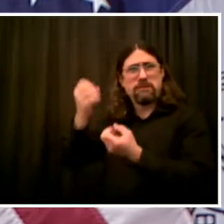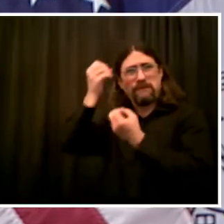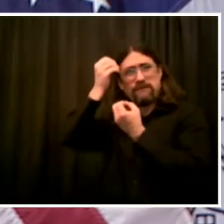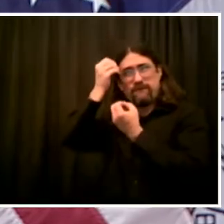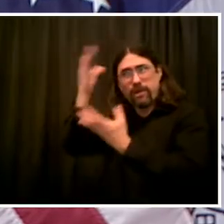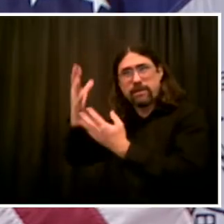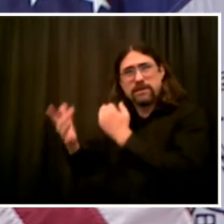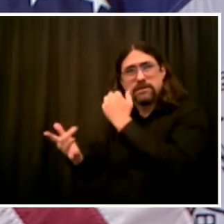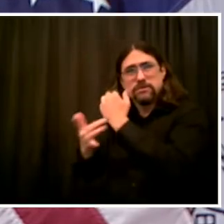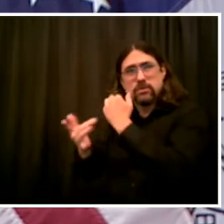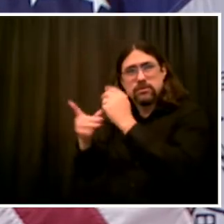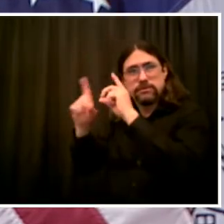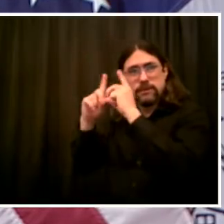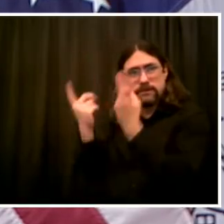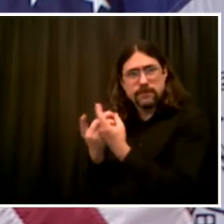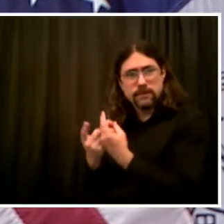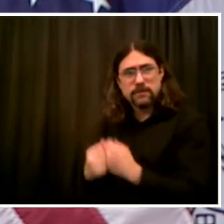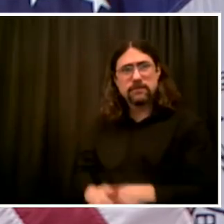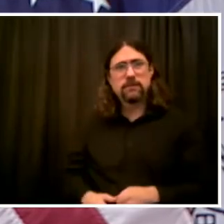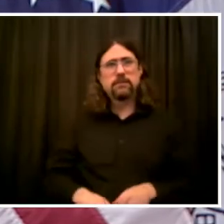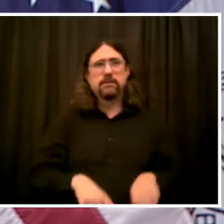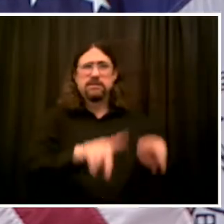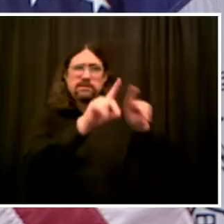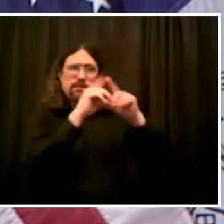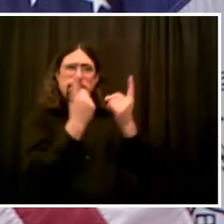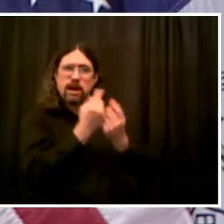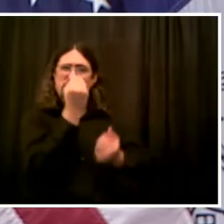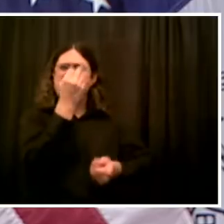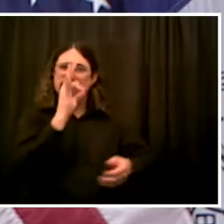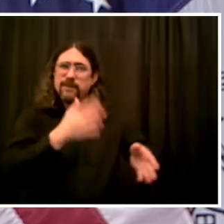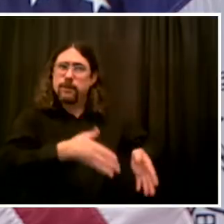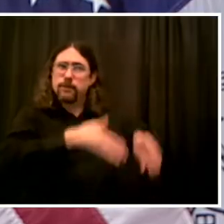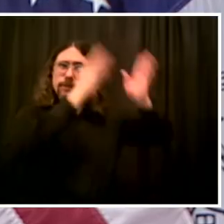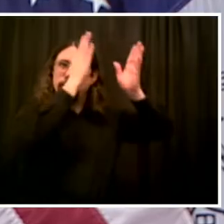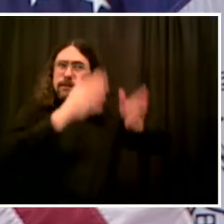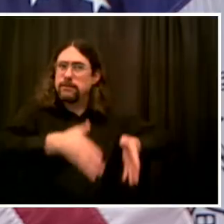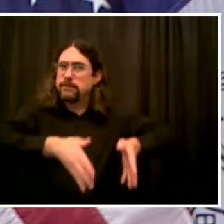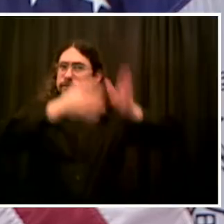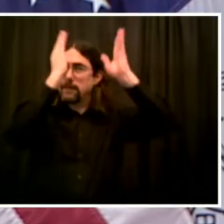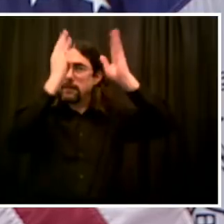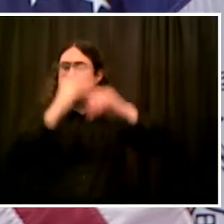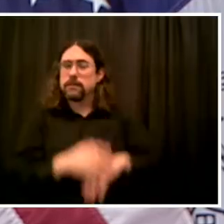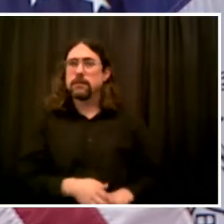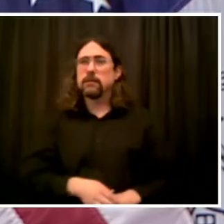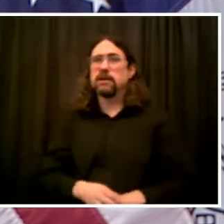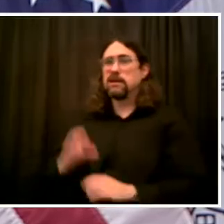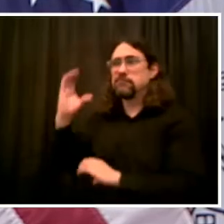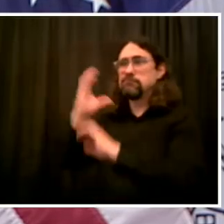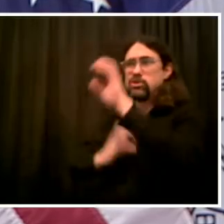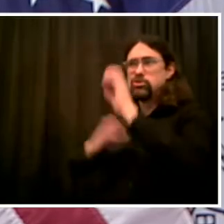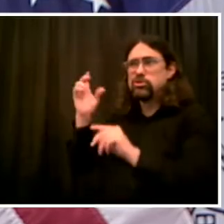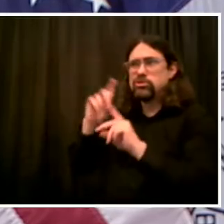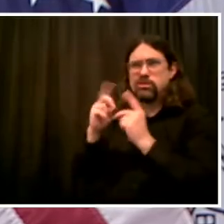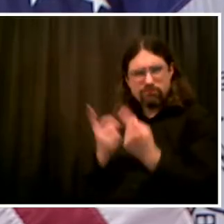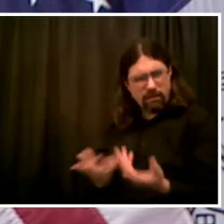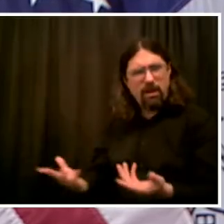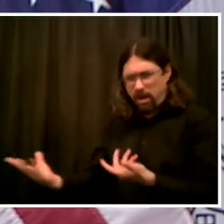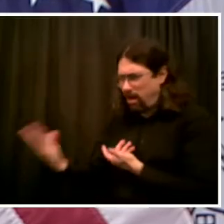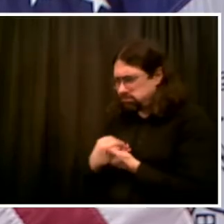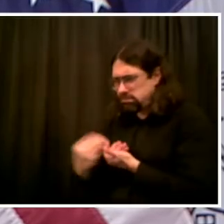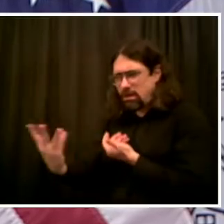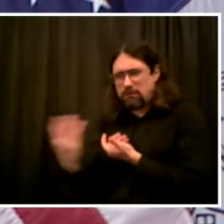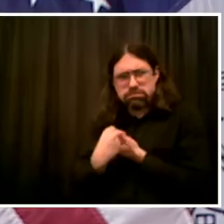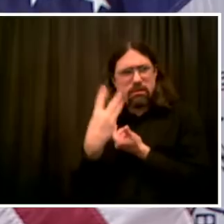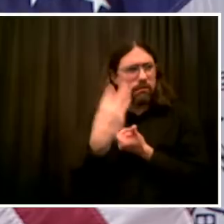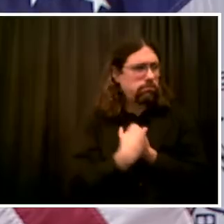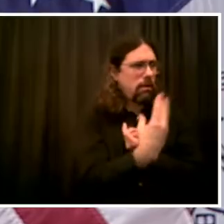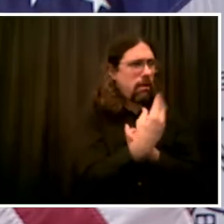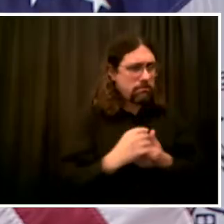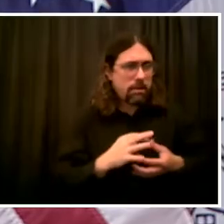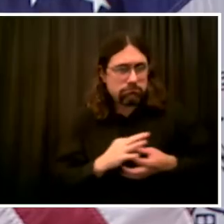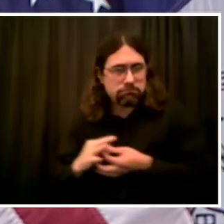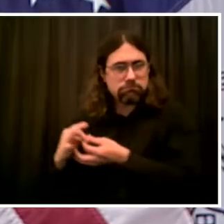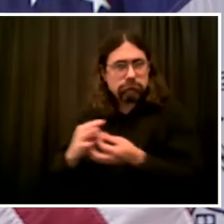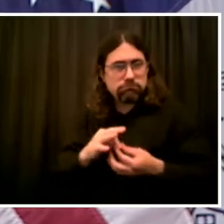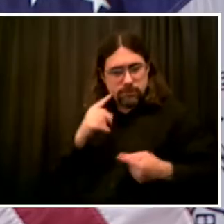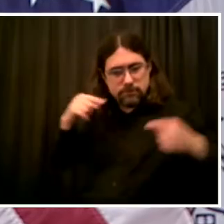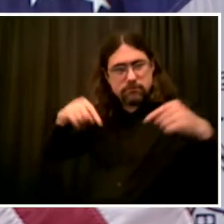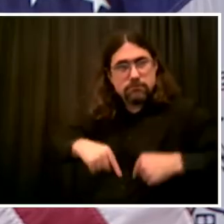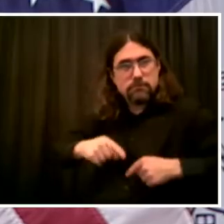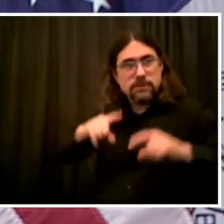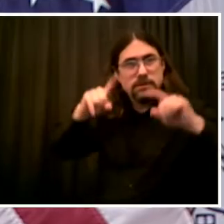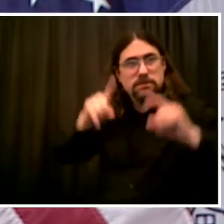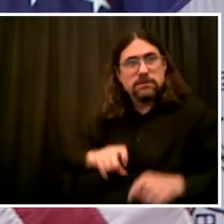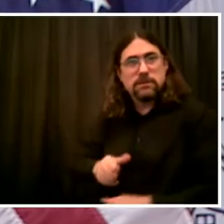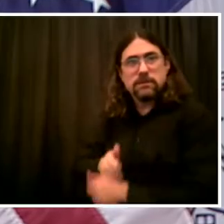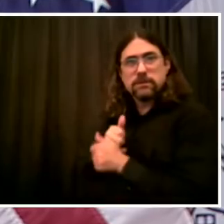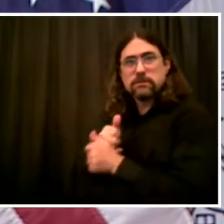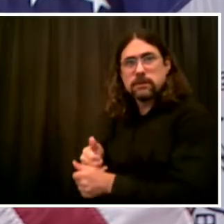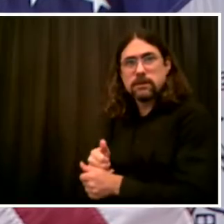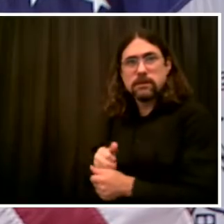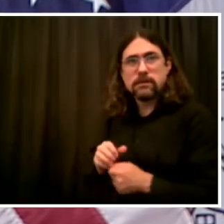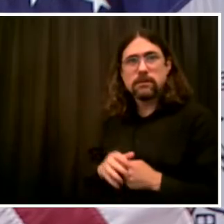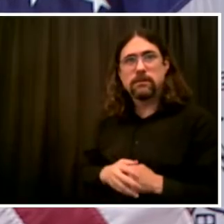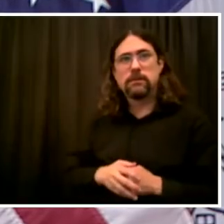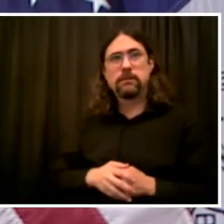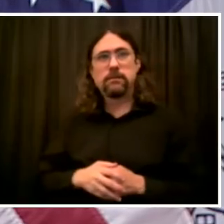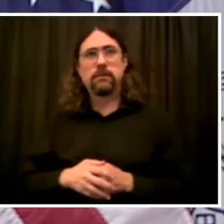DEPARTMENT, DO